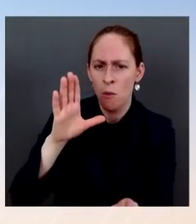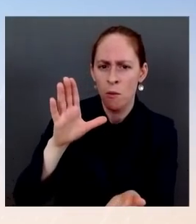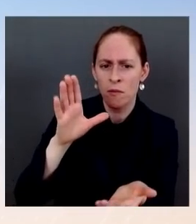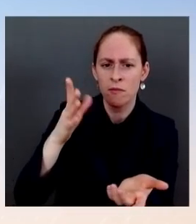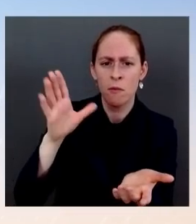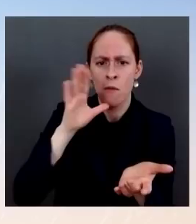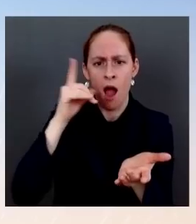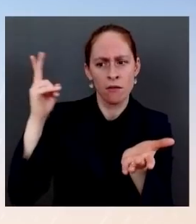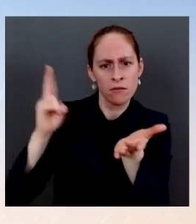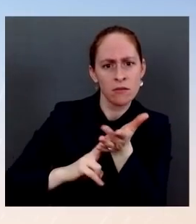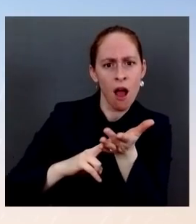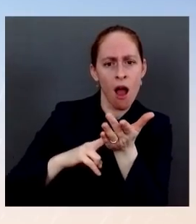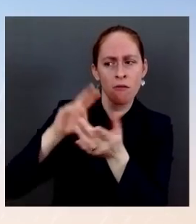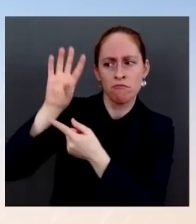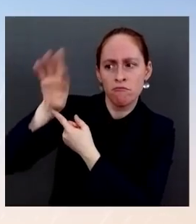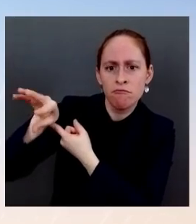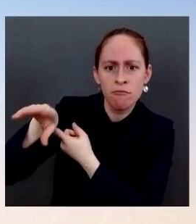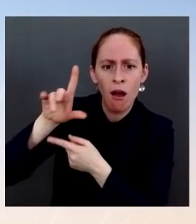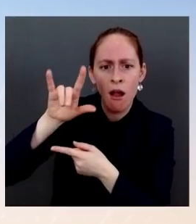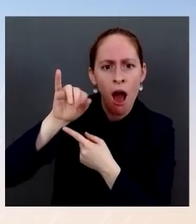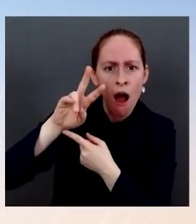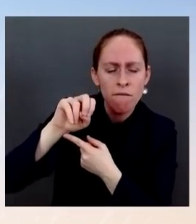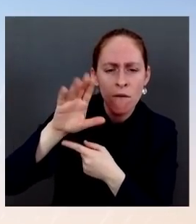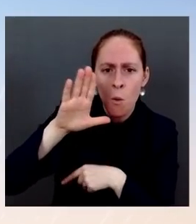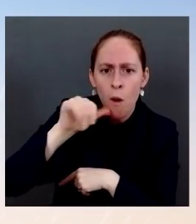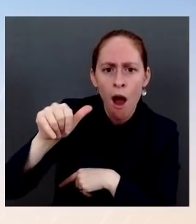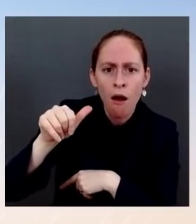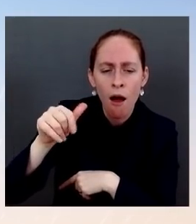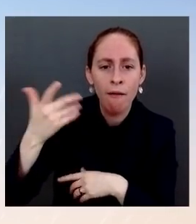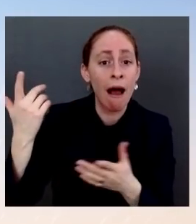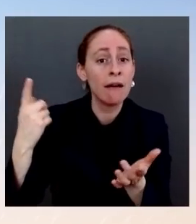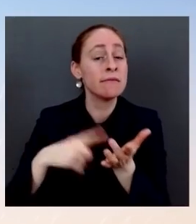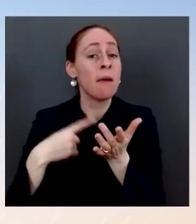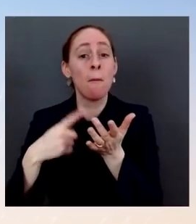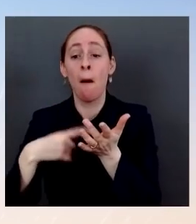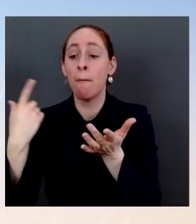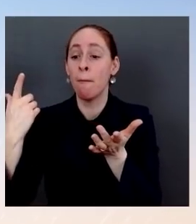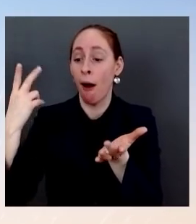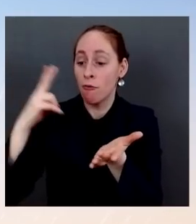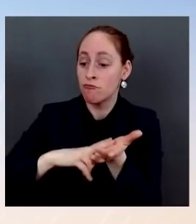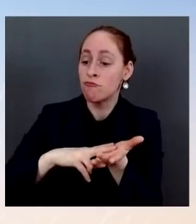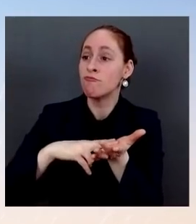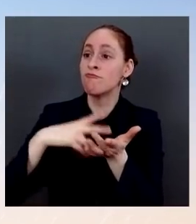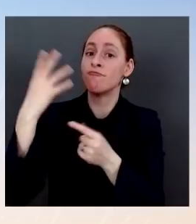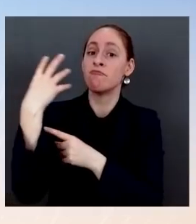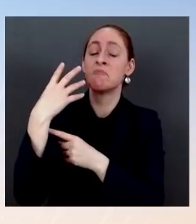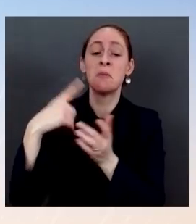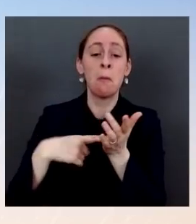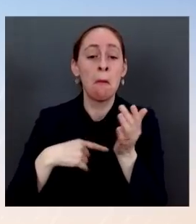to call out human rights abuses. The Press: Thank you. Ms. Psaki: Go ahead. The Press: Seeing the spread of the Omicron variant,